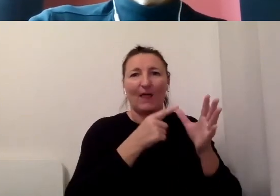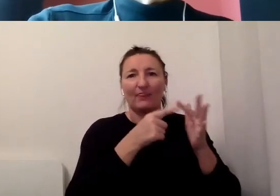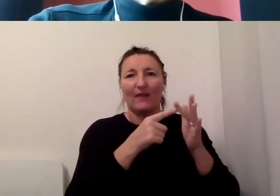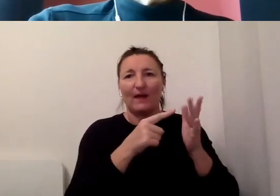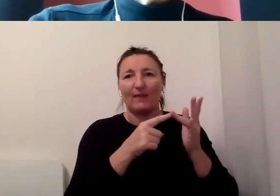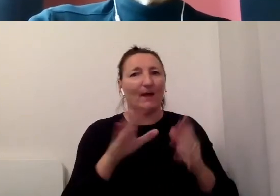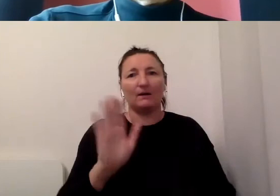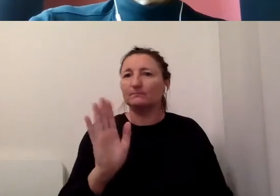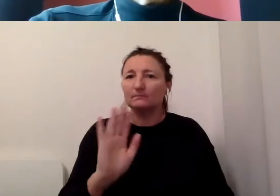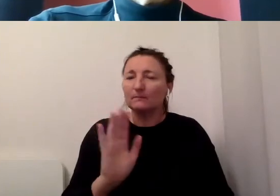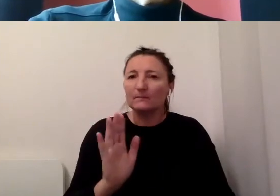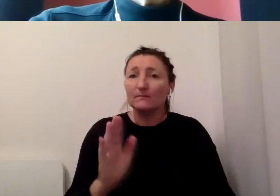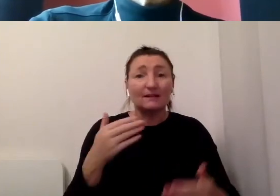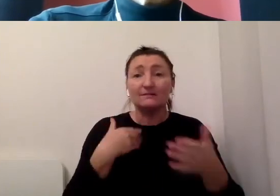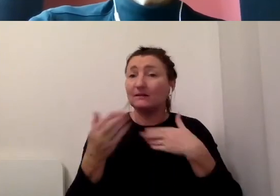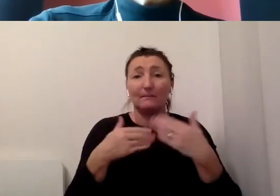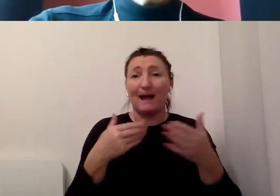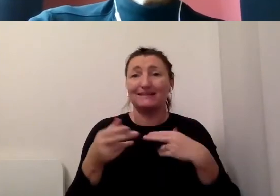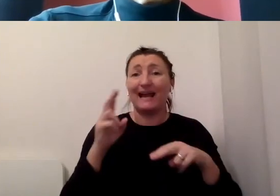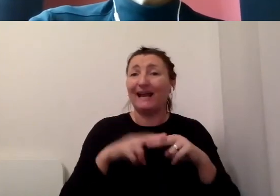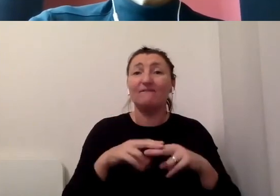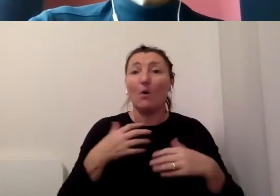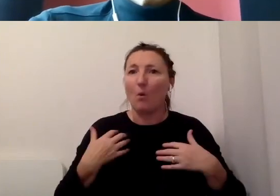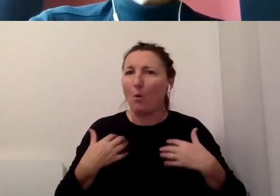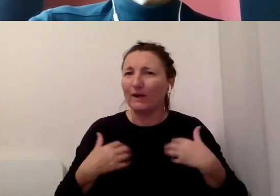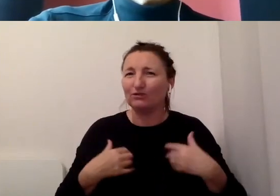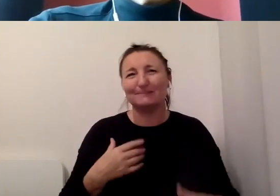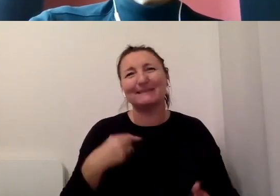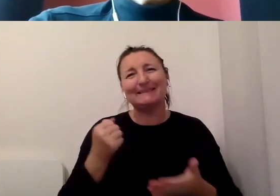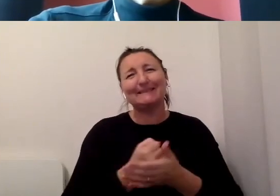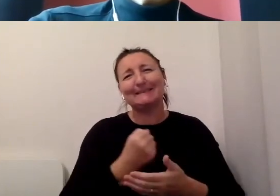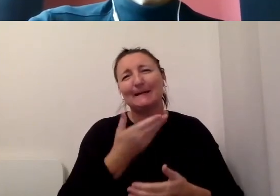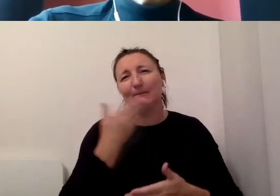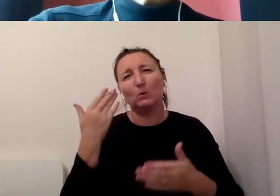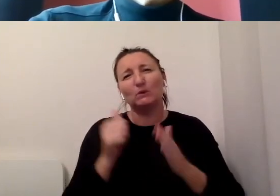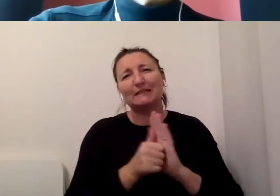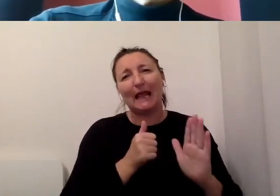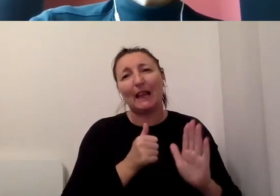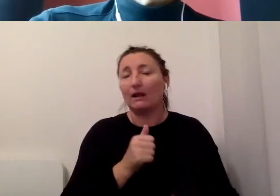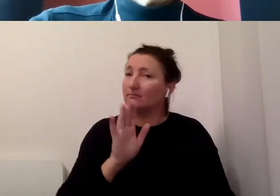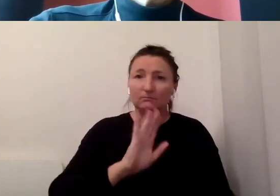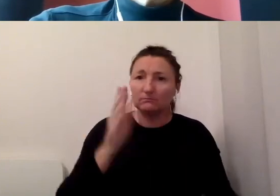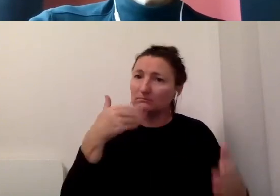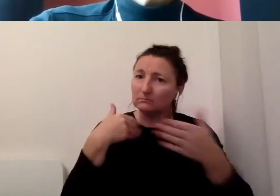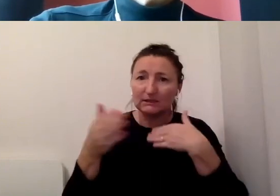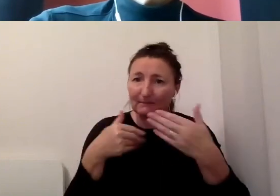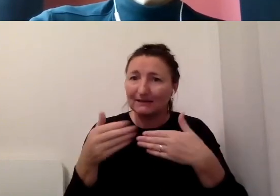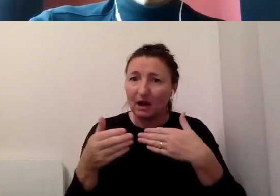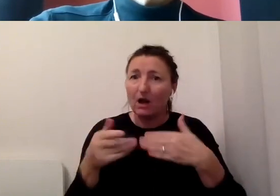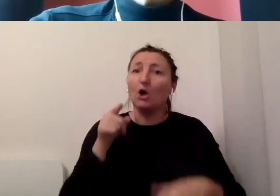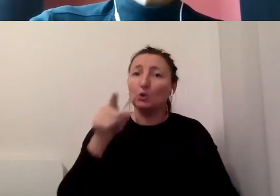but it doesn't matter if you haven’t, so if you're interested in these topics and you want to get, you want to make these particular changes happen, that's good enough. That’s, that's what we want.